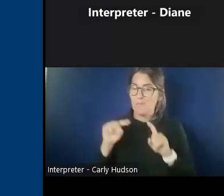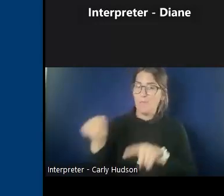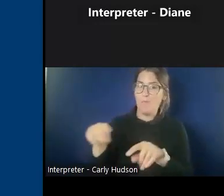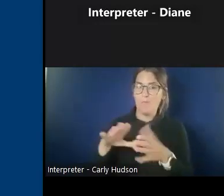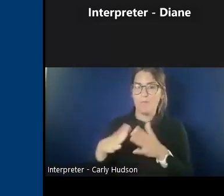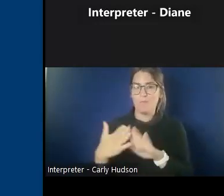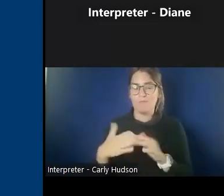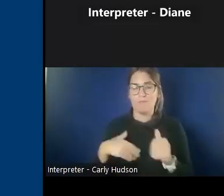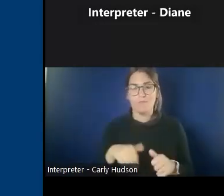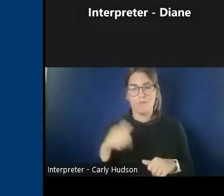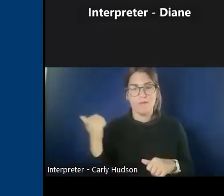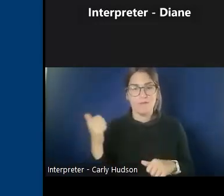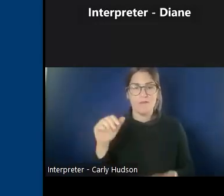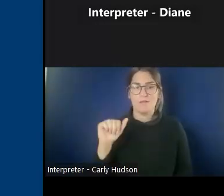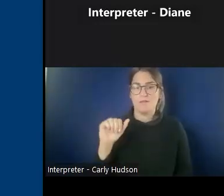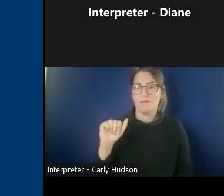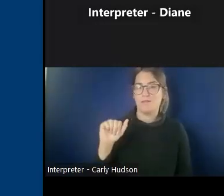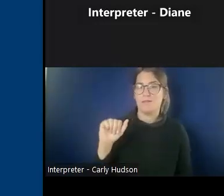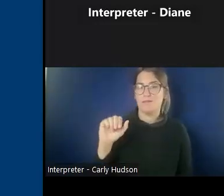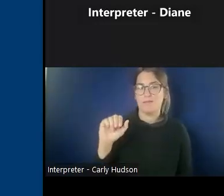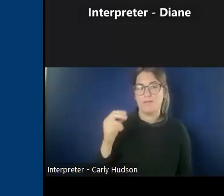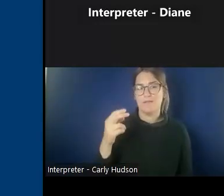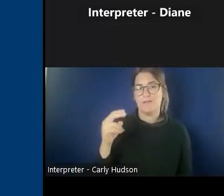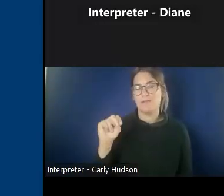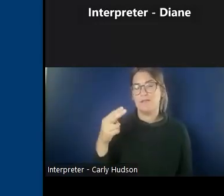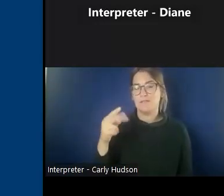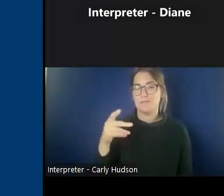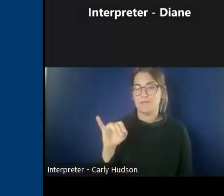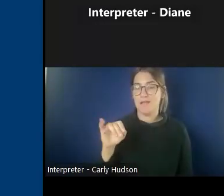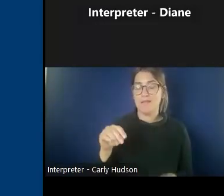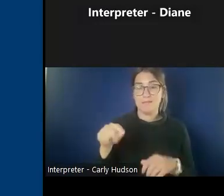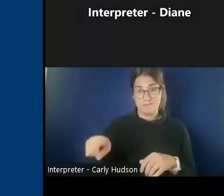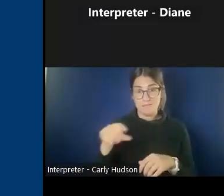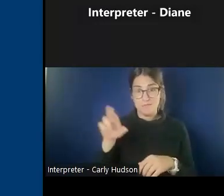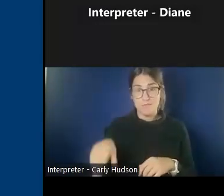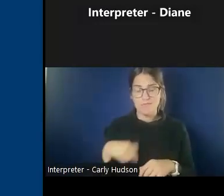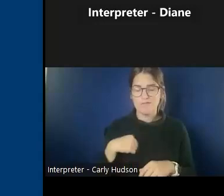assoc a and HPI associations in Rochester they say the same thing and they've been at it for